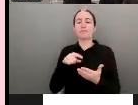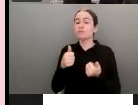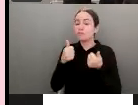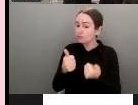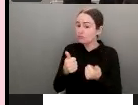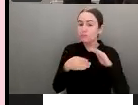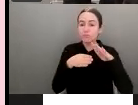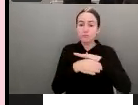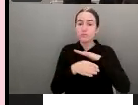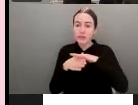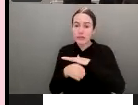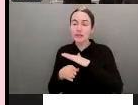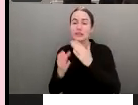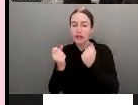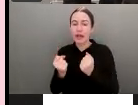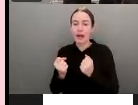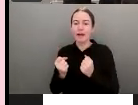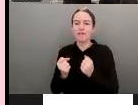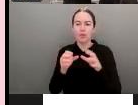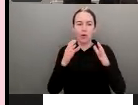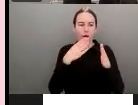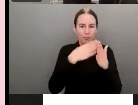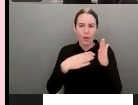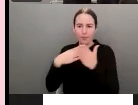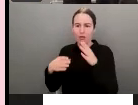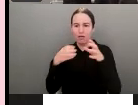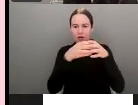notes on each component, so that is a good place to check.